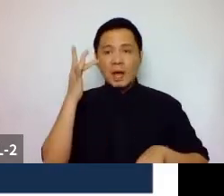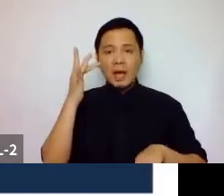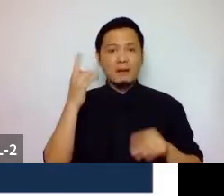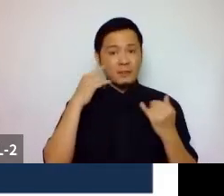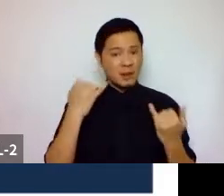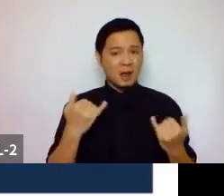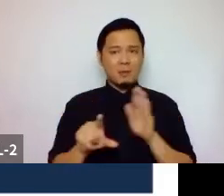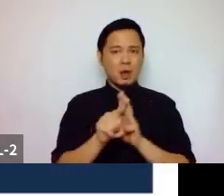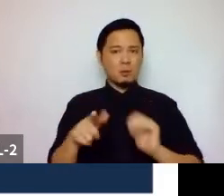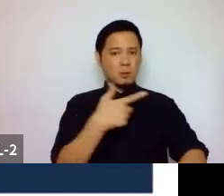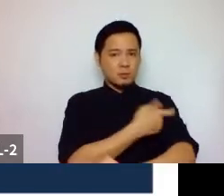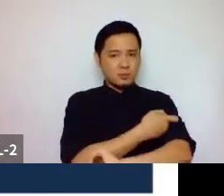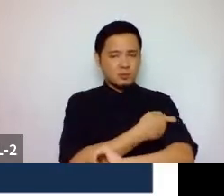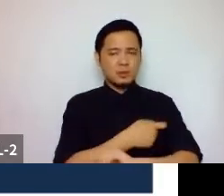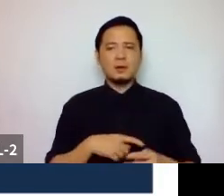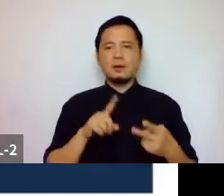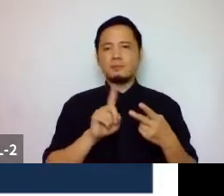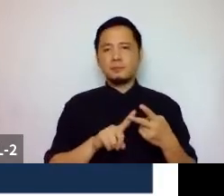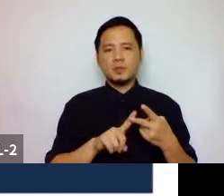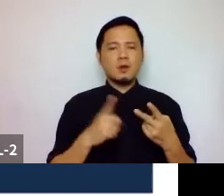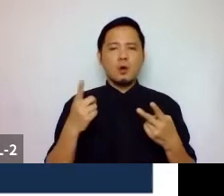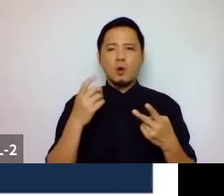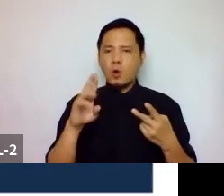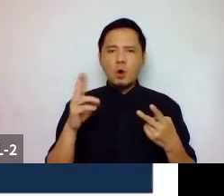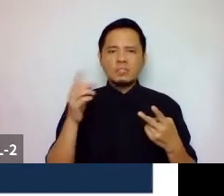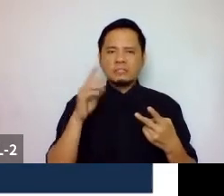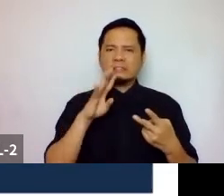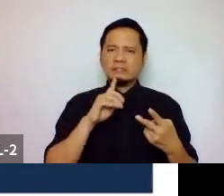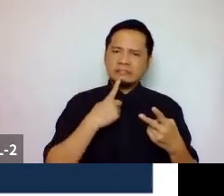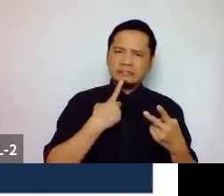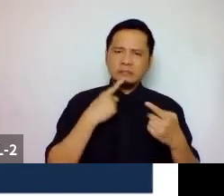Those with extreme allergies who cannot be vaccinated.